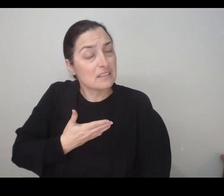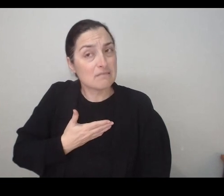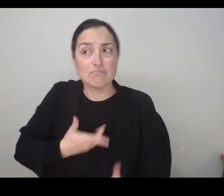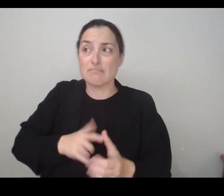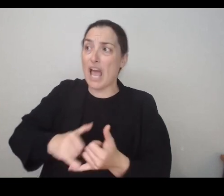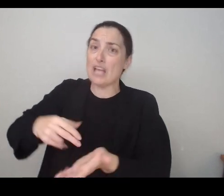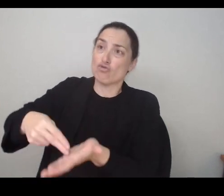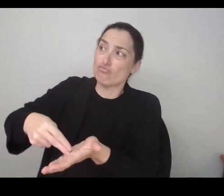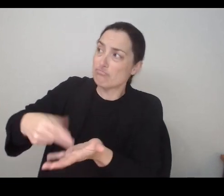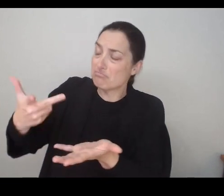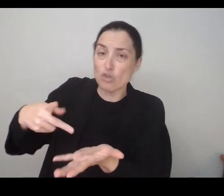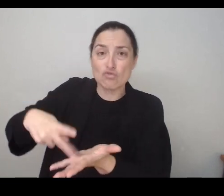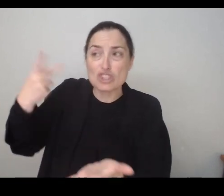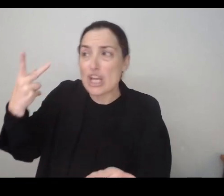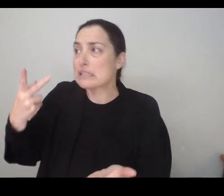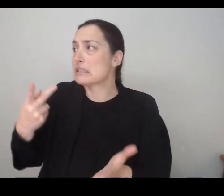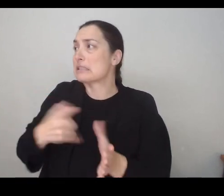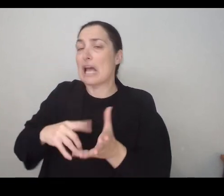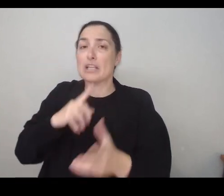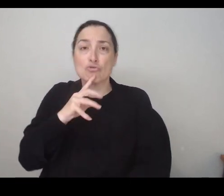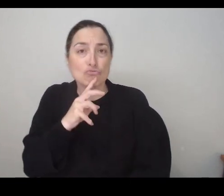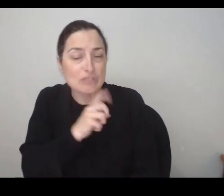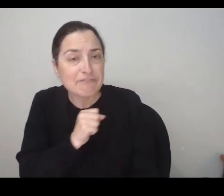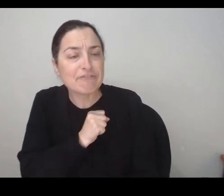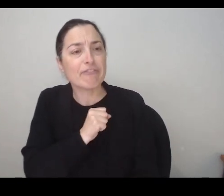So it plays a role, I would say, also in this very beautiful